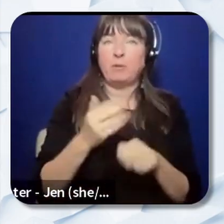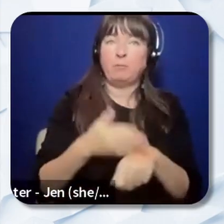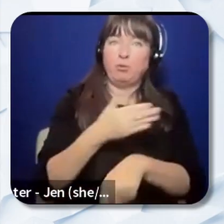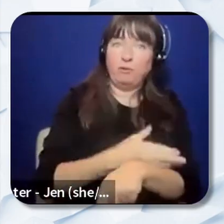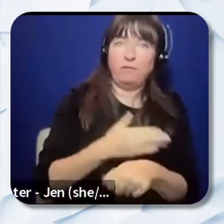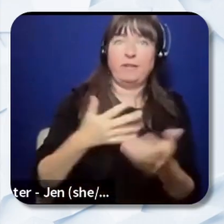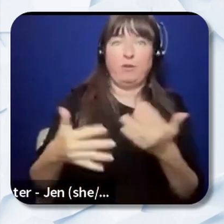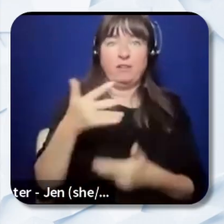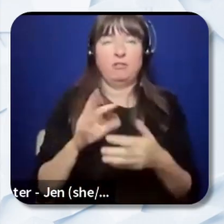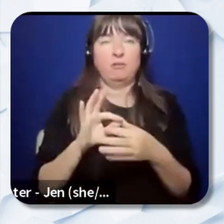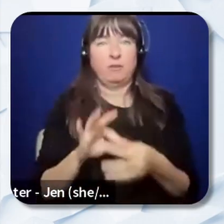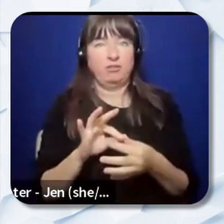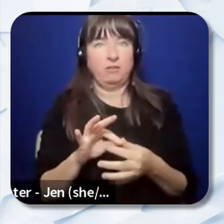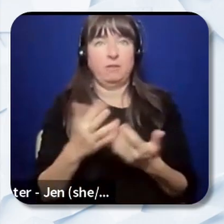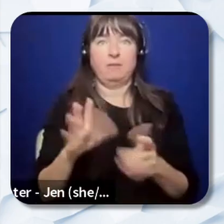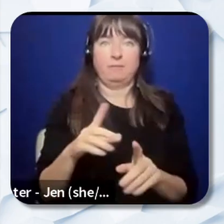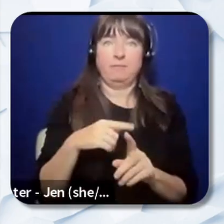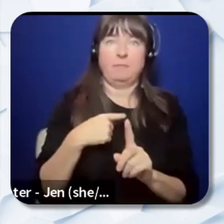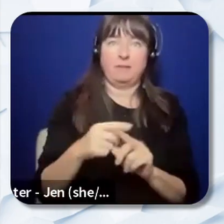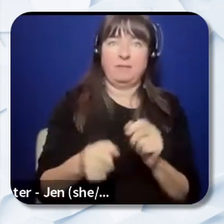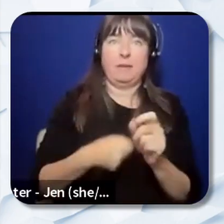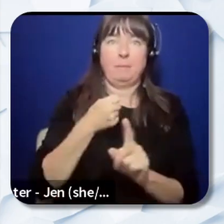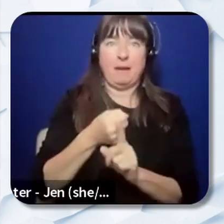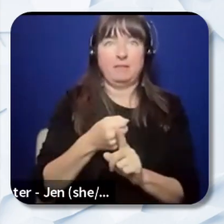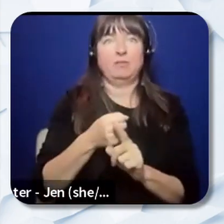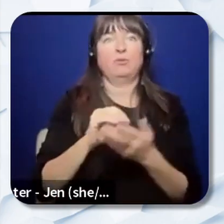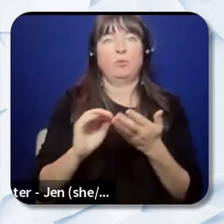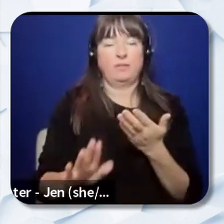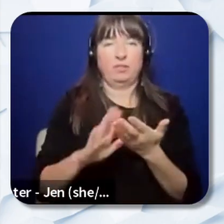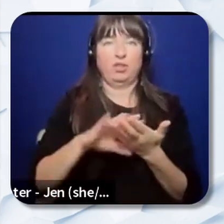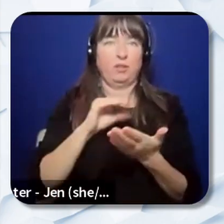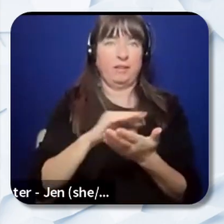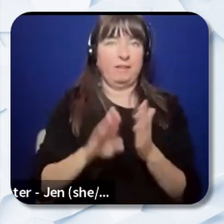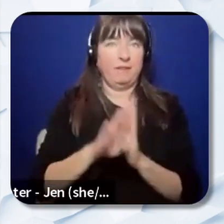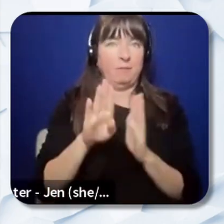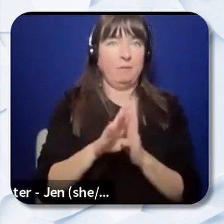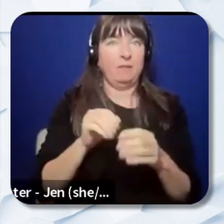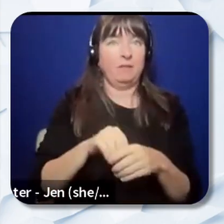relationships have positively impacted students learning and development in your classroom or